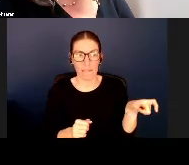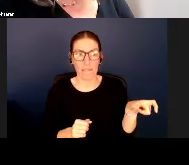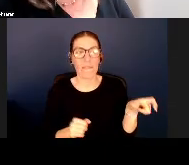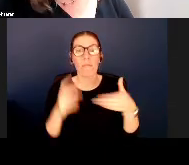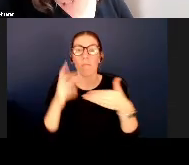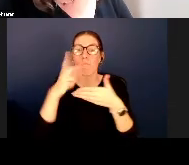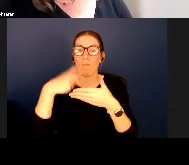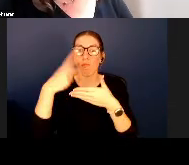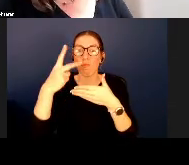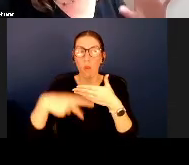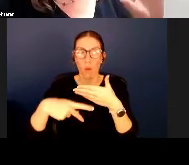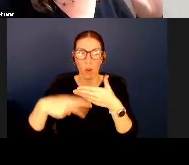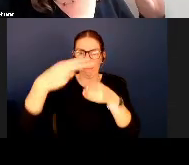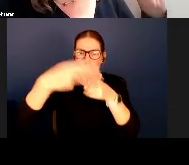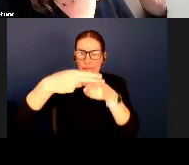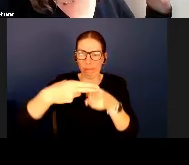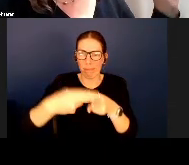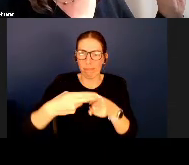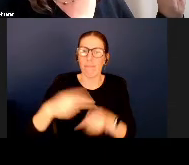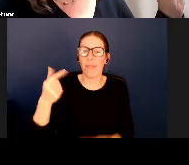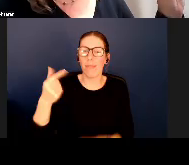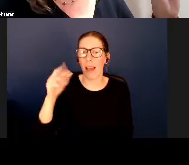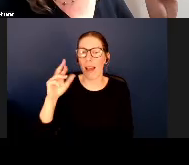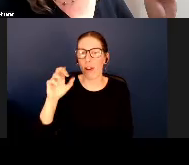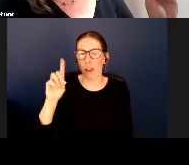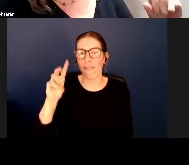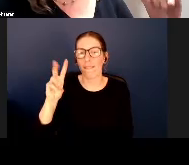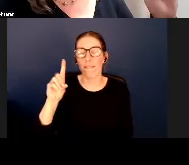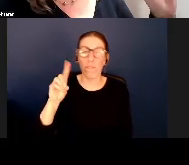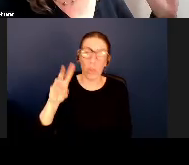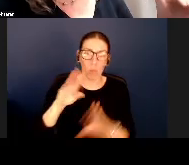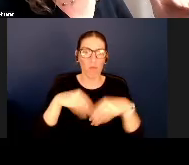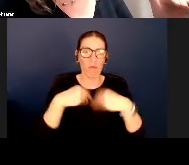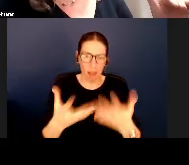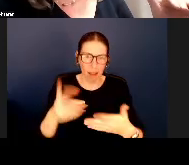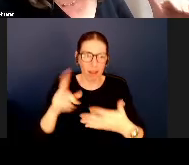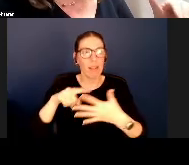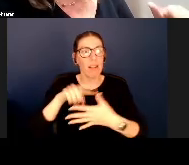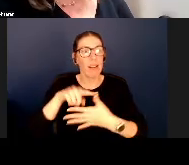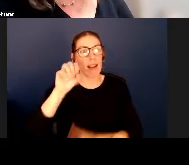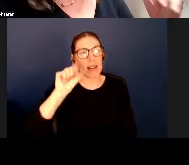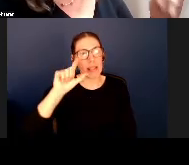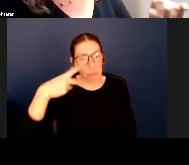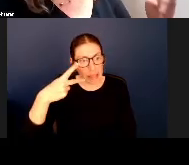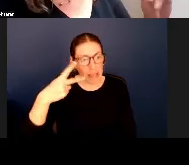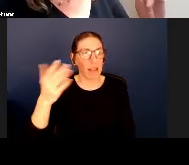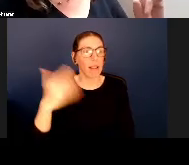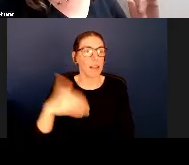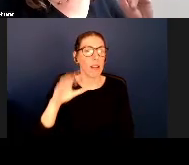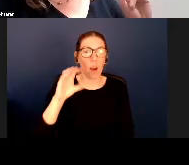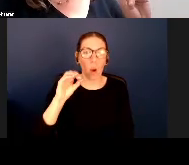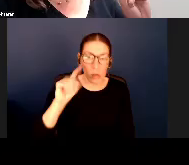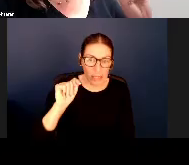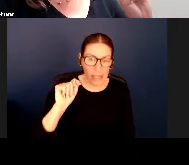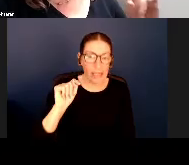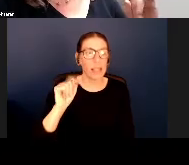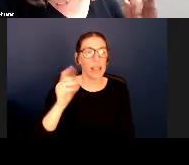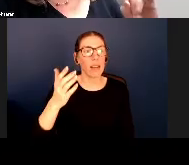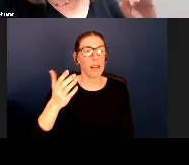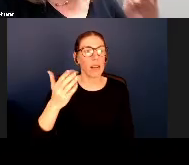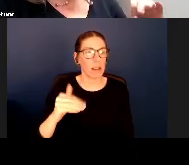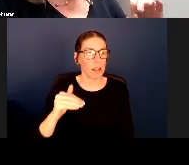by Grandview. So again there's speech which is SLP, occupational therapy which is OT and PT or